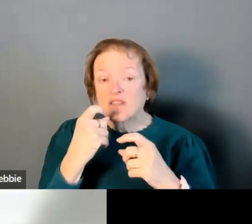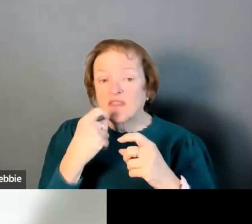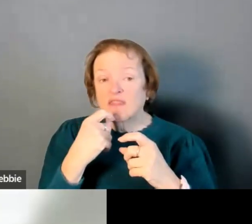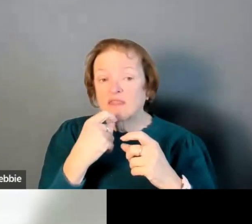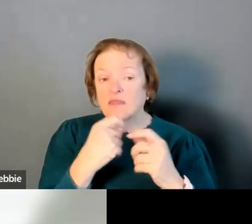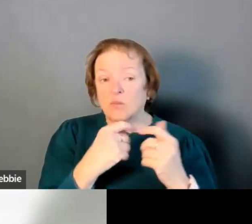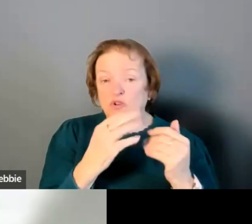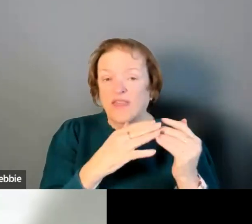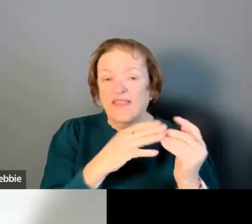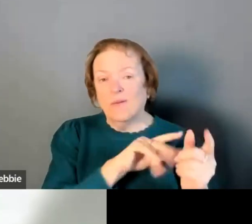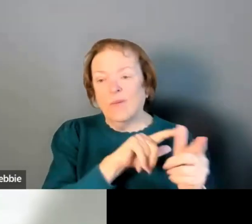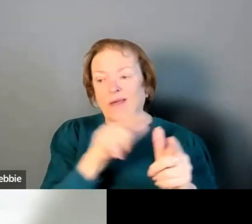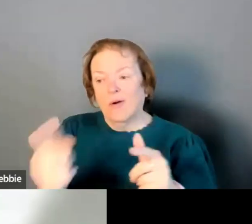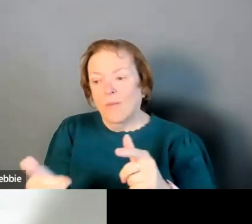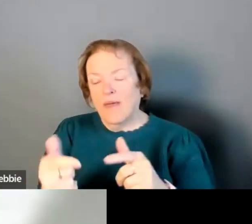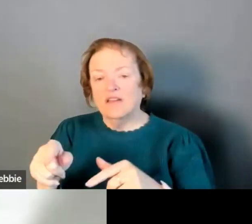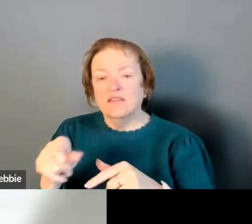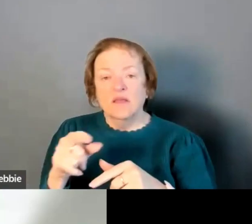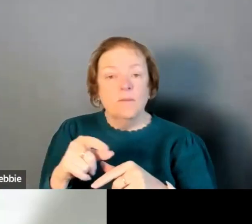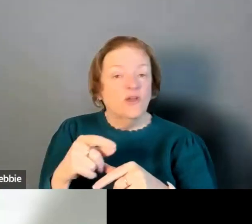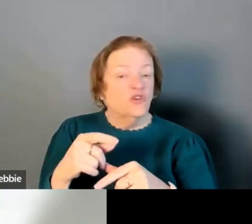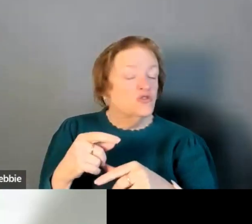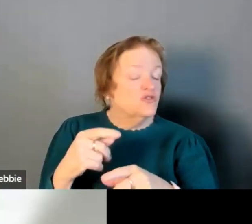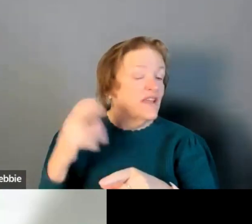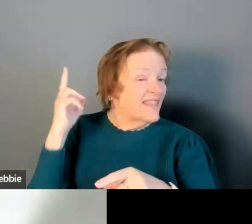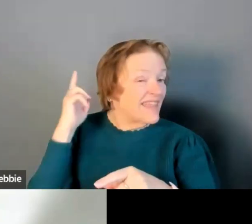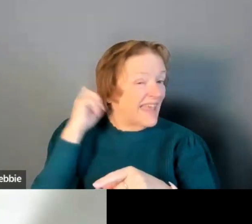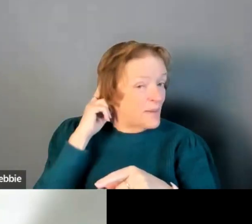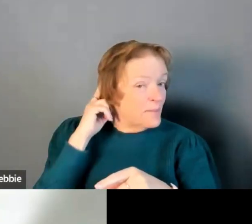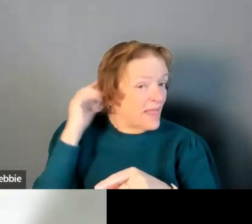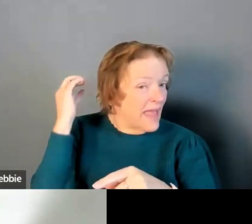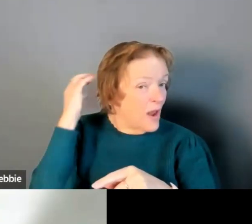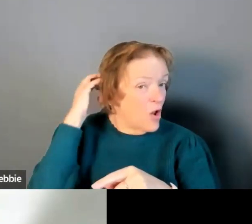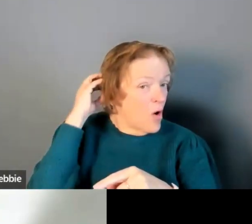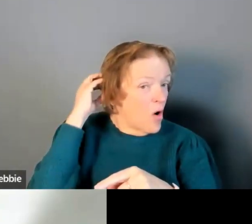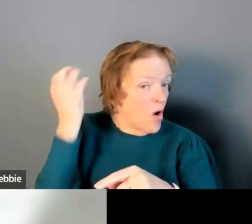or take the hearing aid, the implant, and you it is going to literally drop the FM